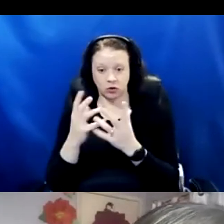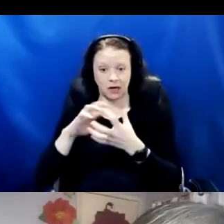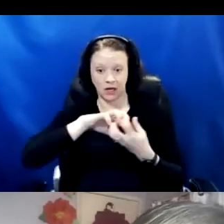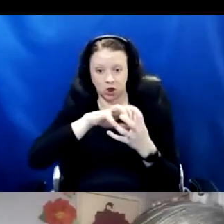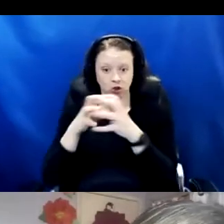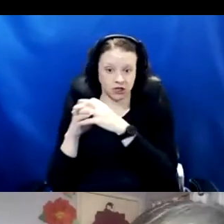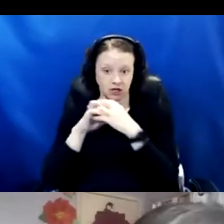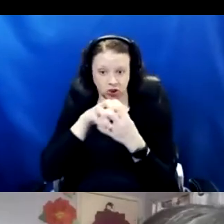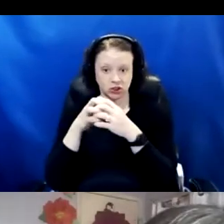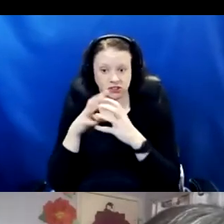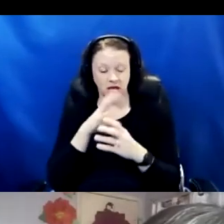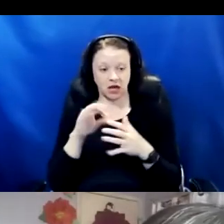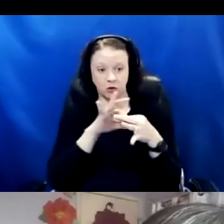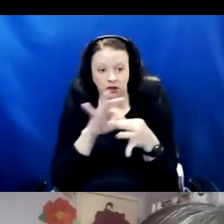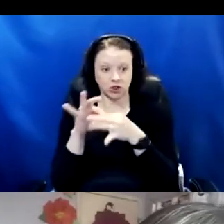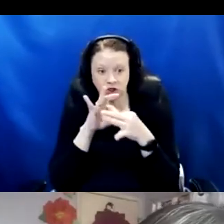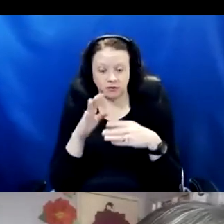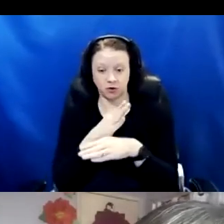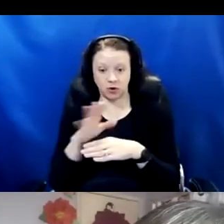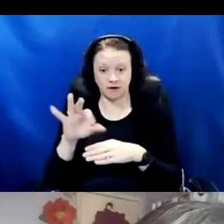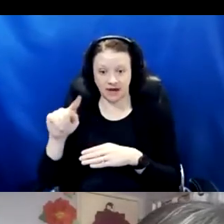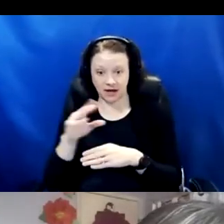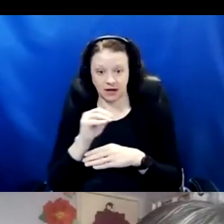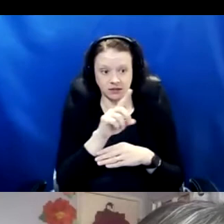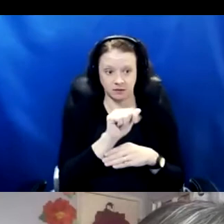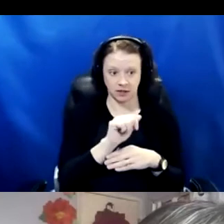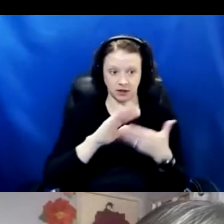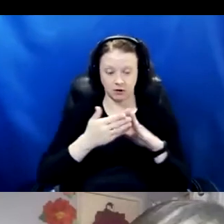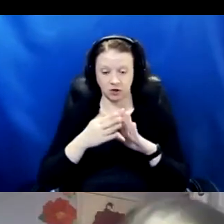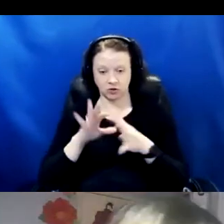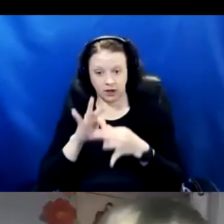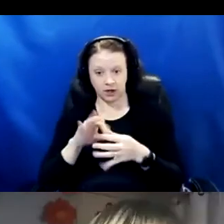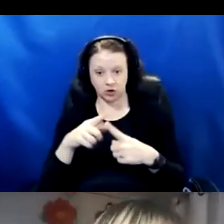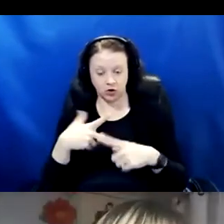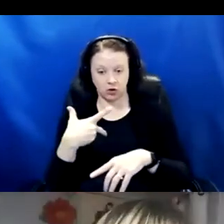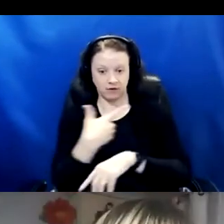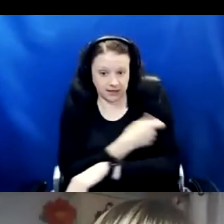between fat and disability communities related to vaccine access and verification.